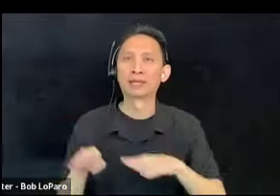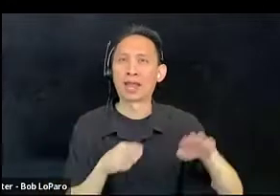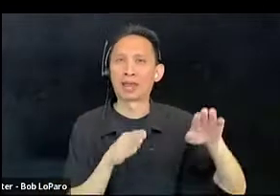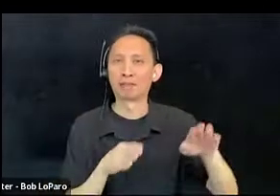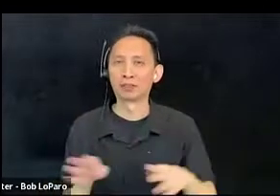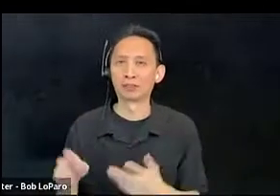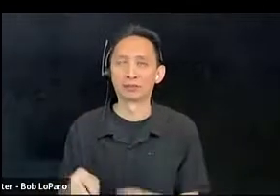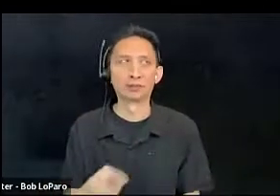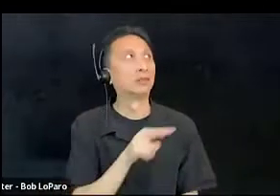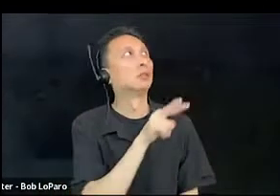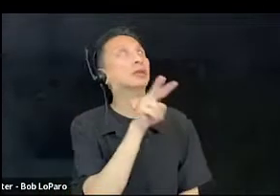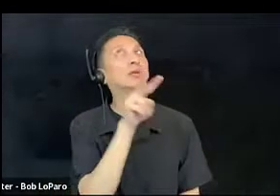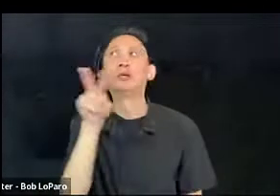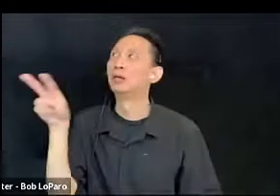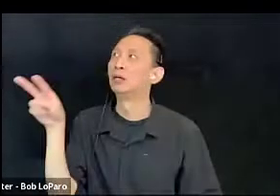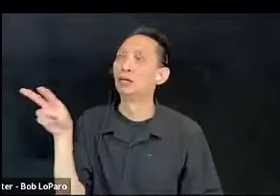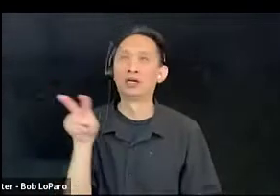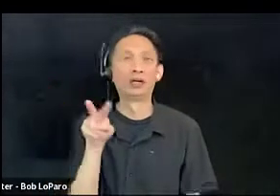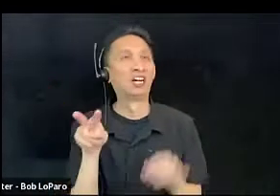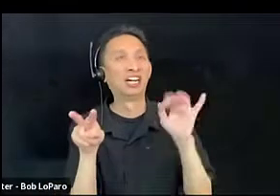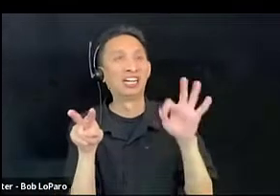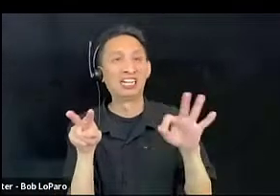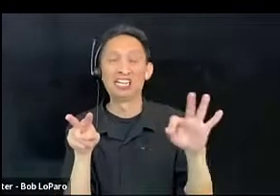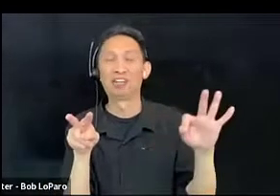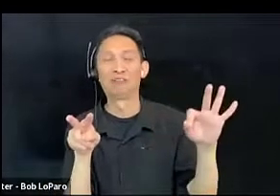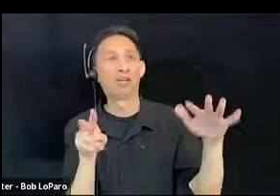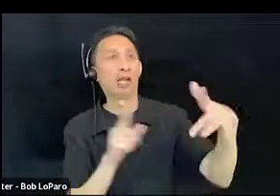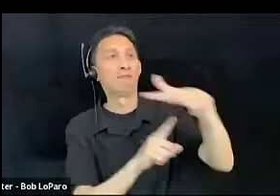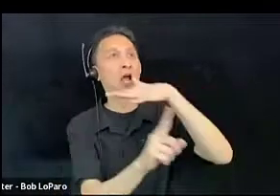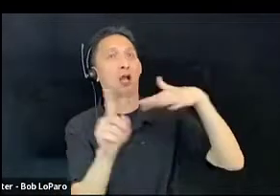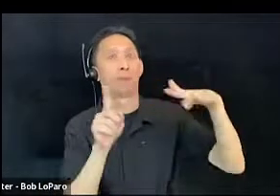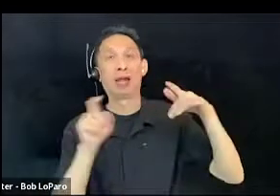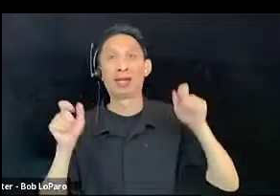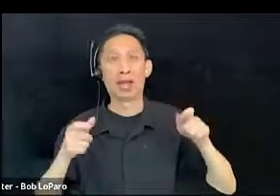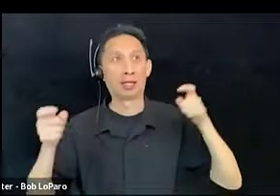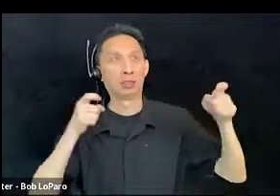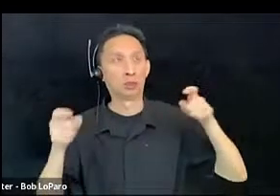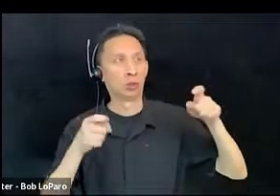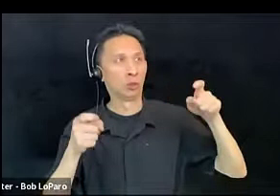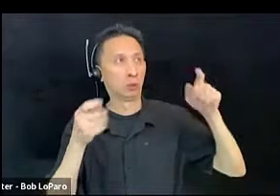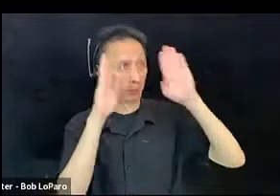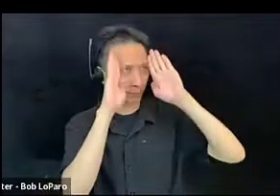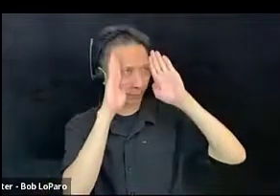when they have the highest level of environmental control. So in that case,